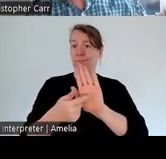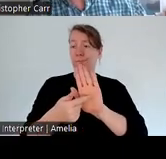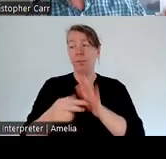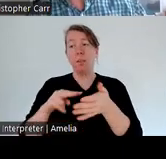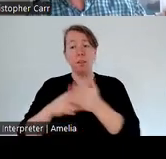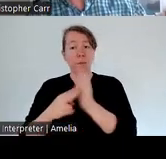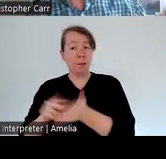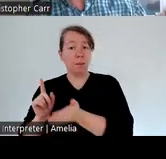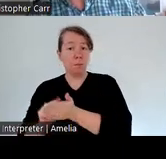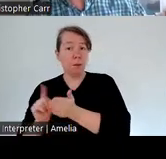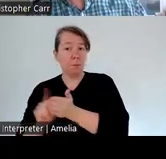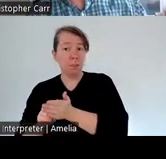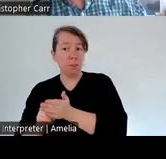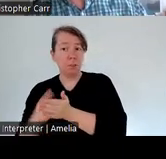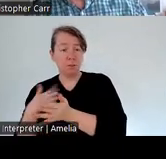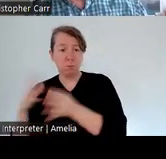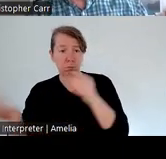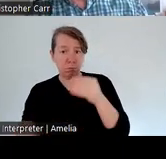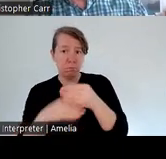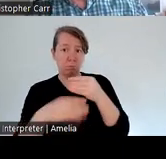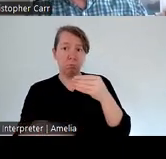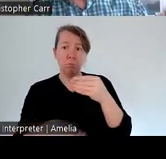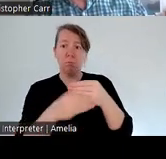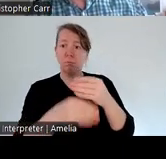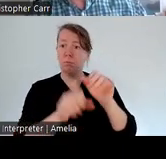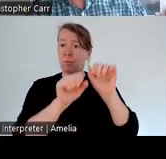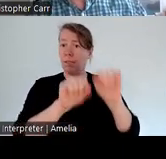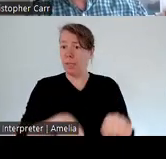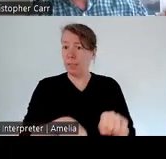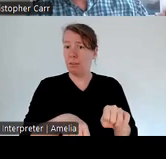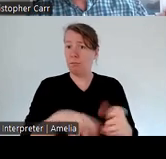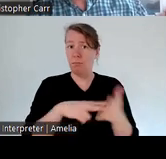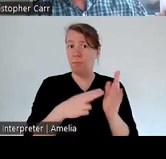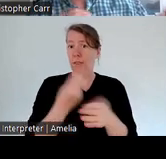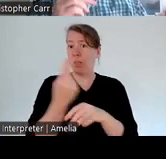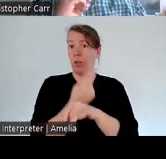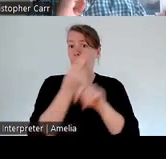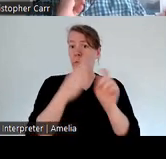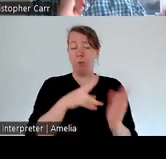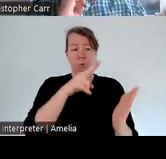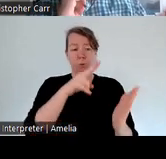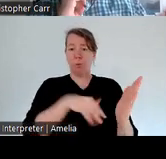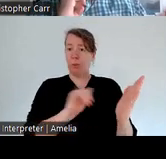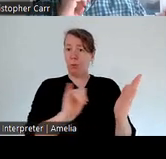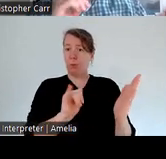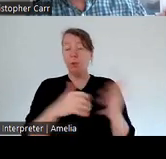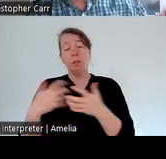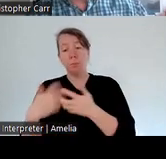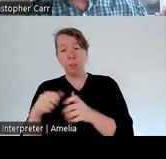just the machine-readable metadata in the book. And, for example, if there was a hazard,